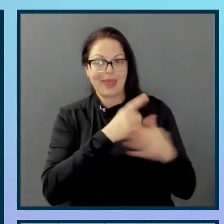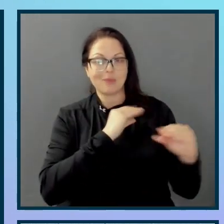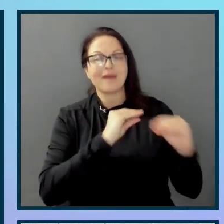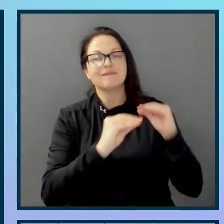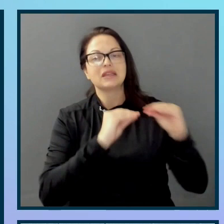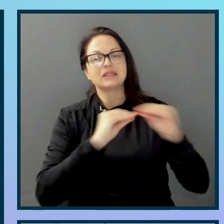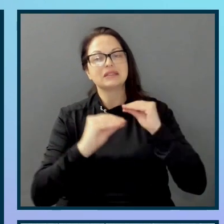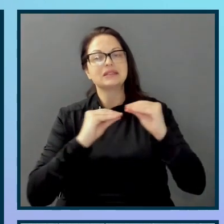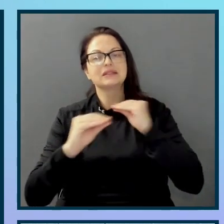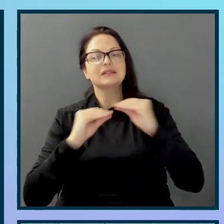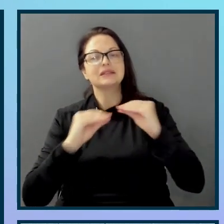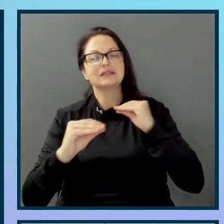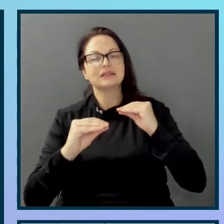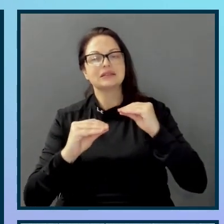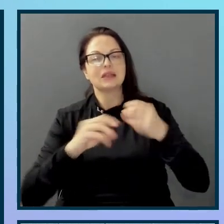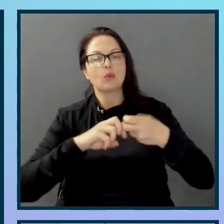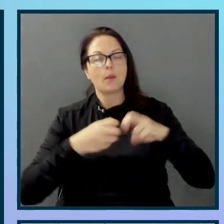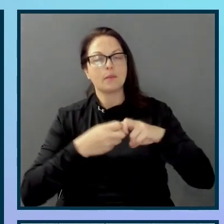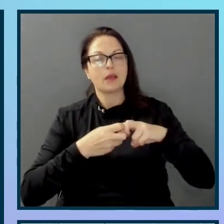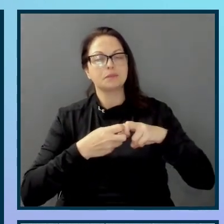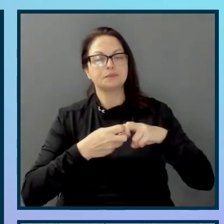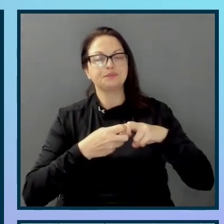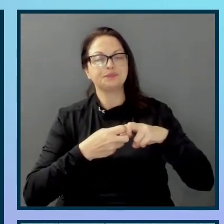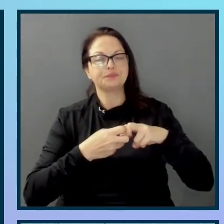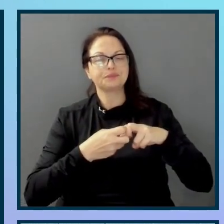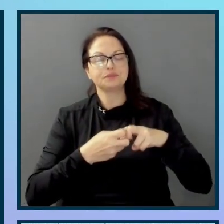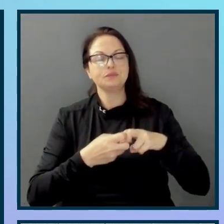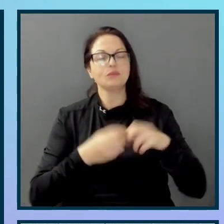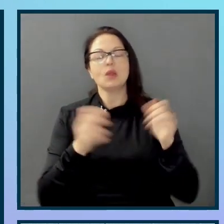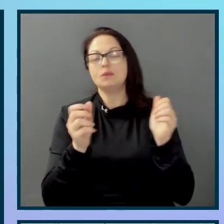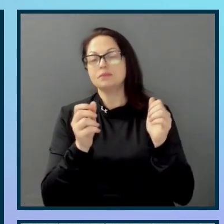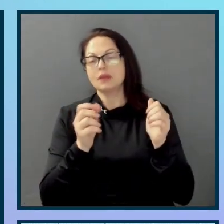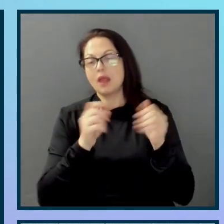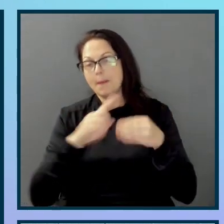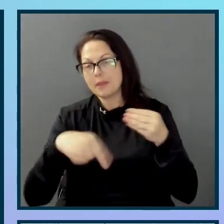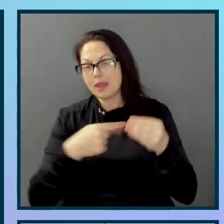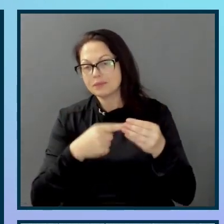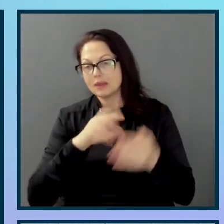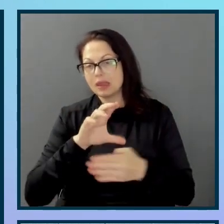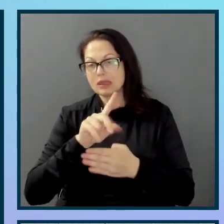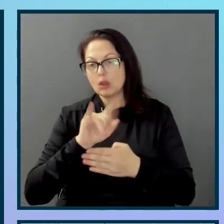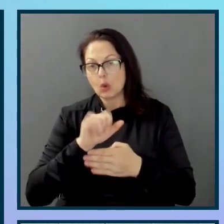and provide and techniques on the coding and testing of their remediation efforts.